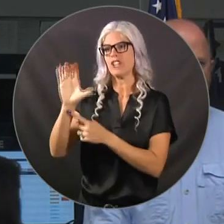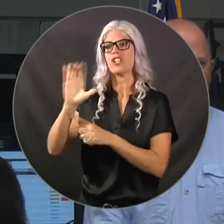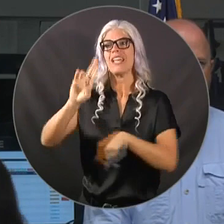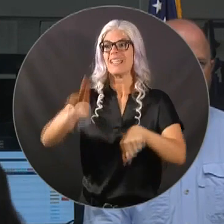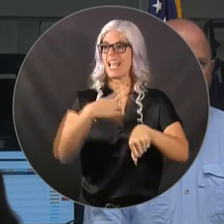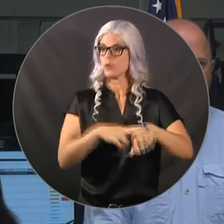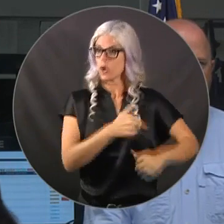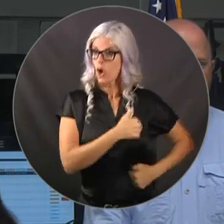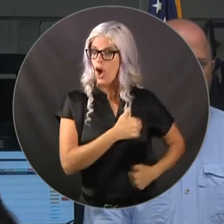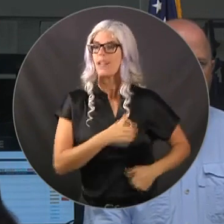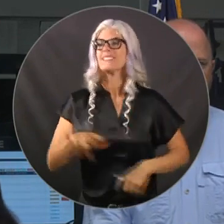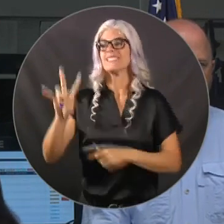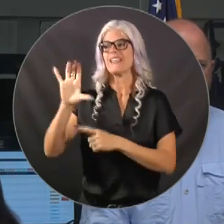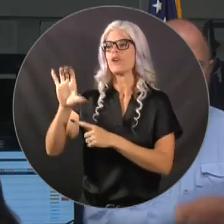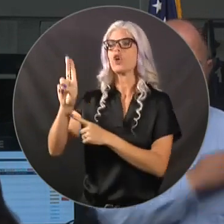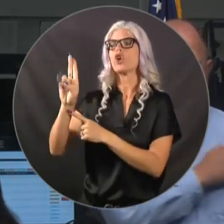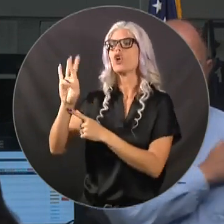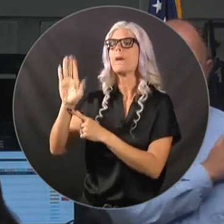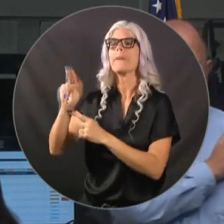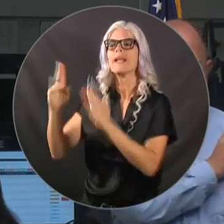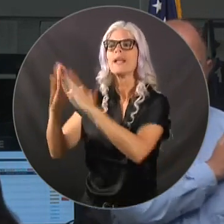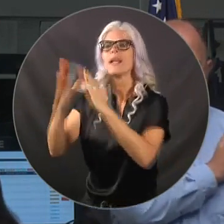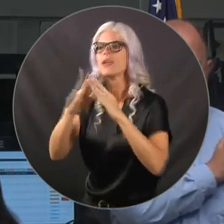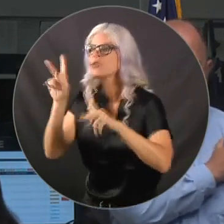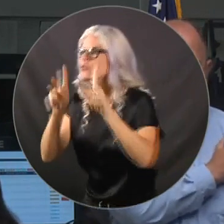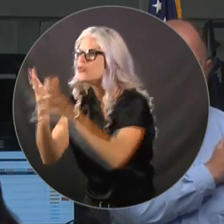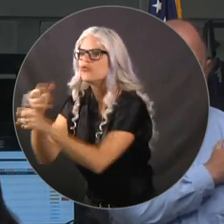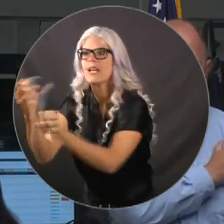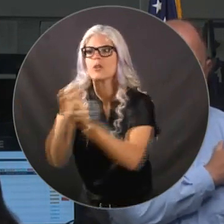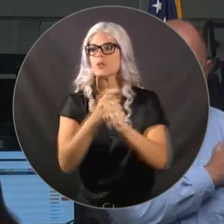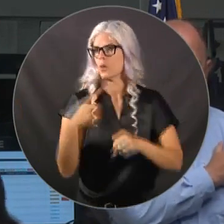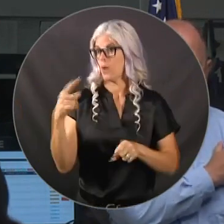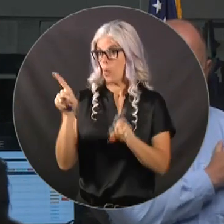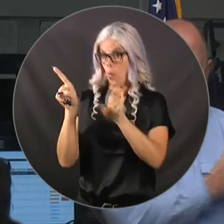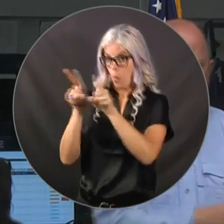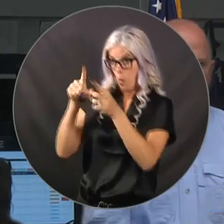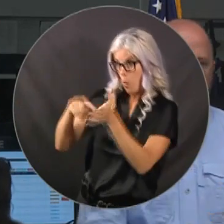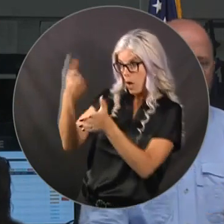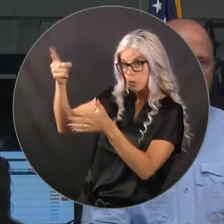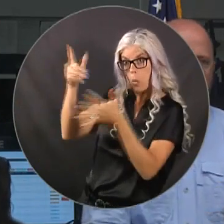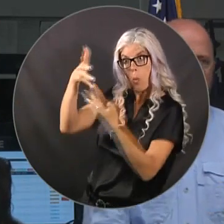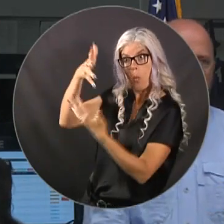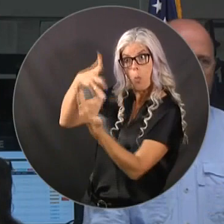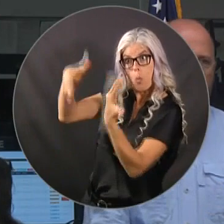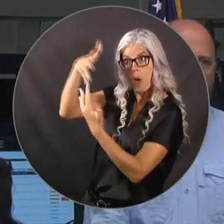standby already respond a clears. We also have FWC'